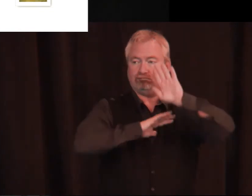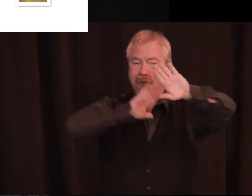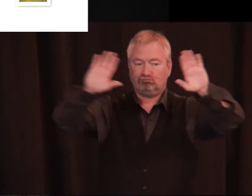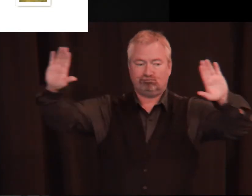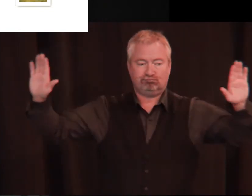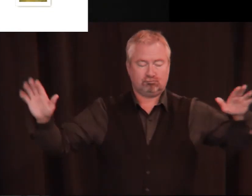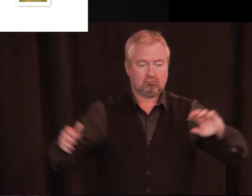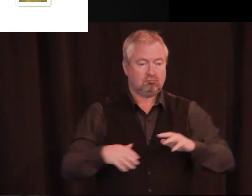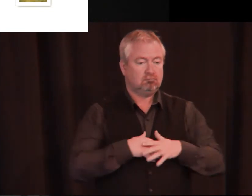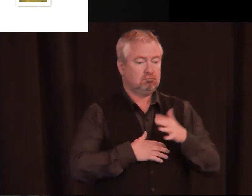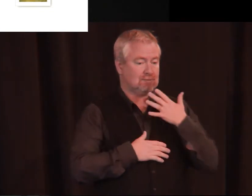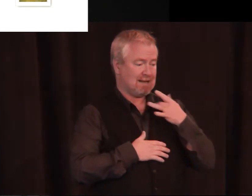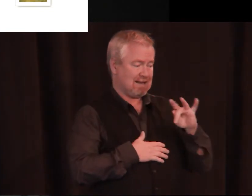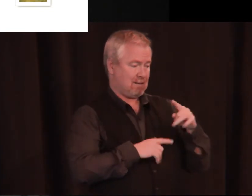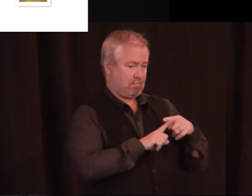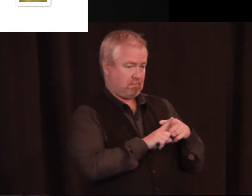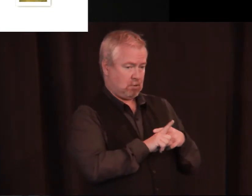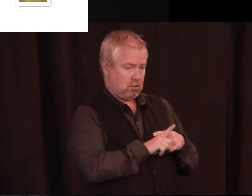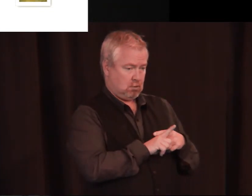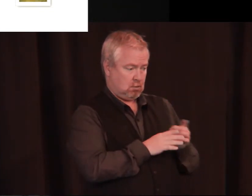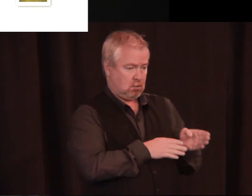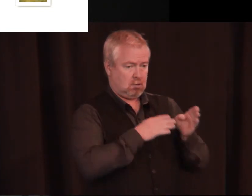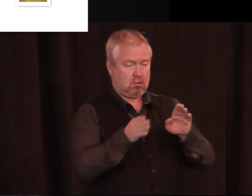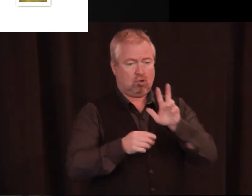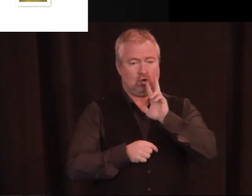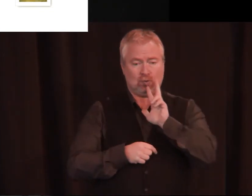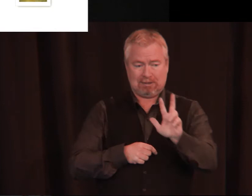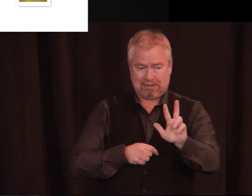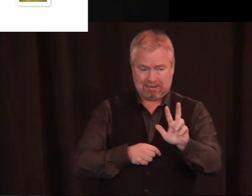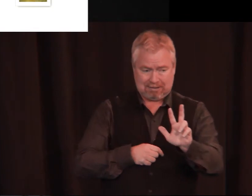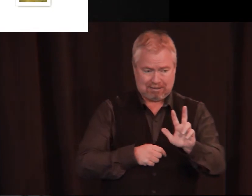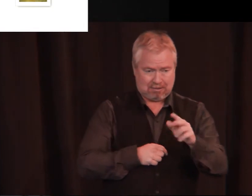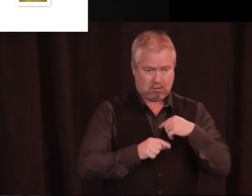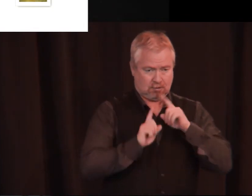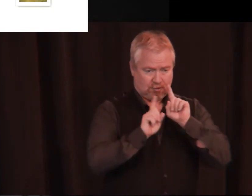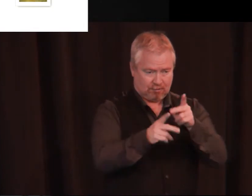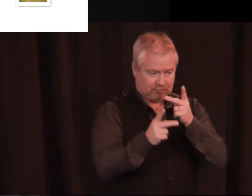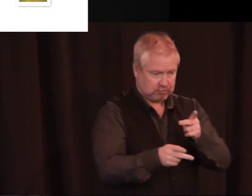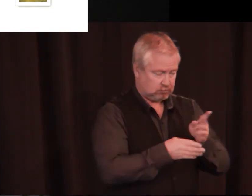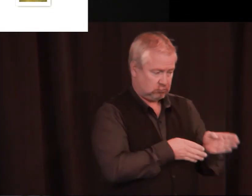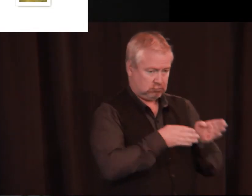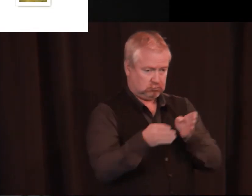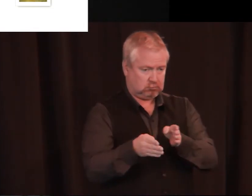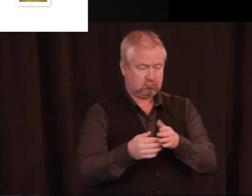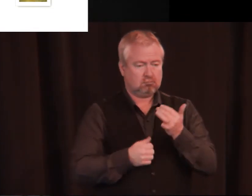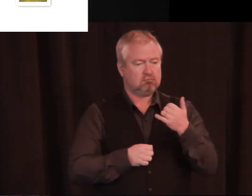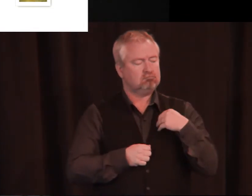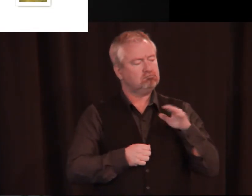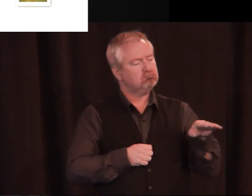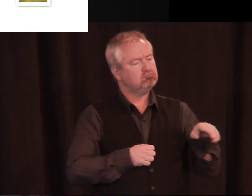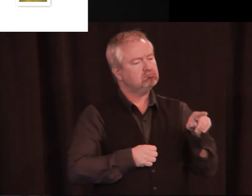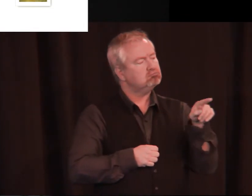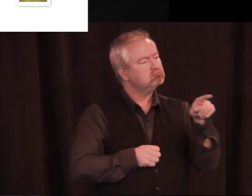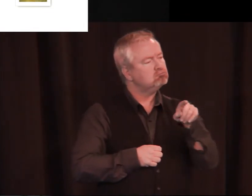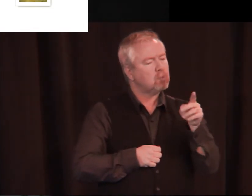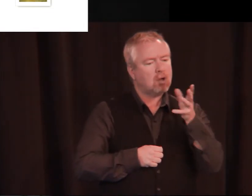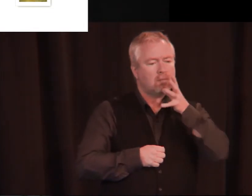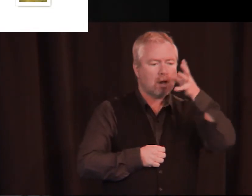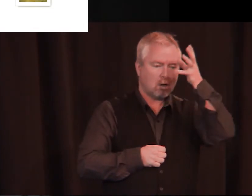and then when we saw them again when they were 3 years old. And the parents went around and they showed the pictures to the child, each picture,